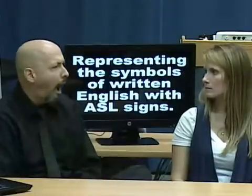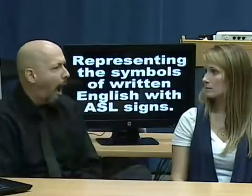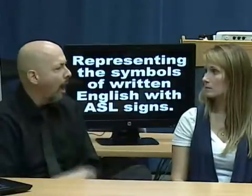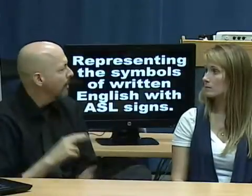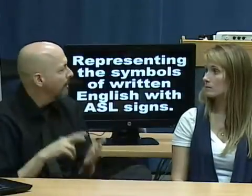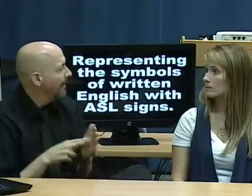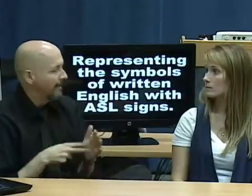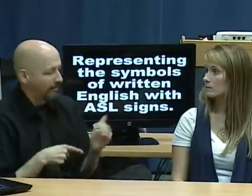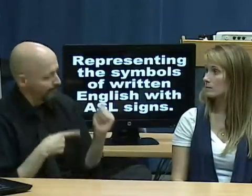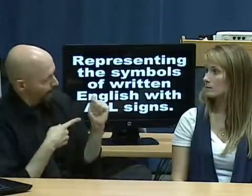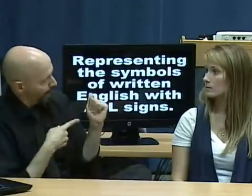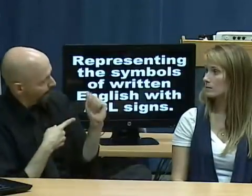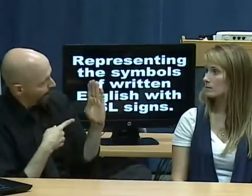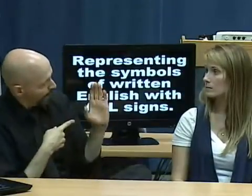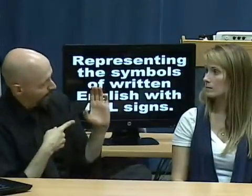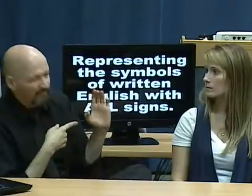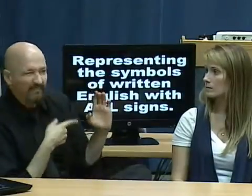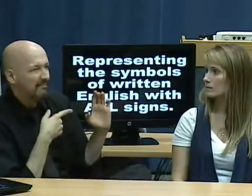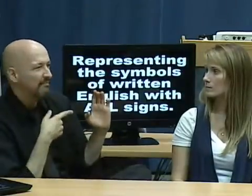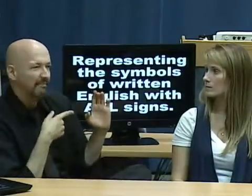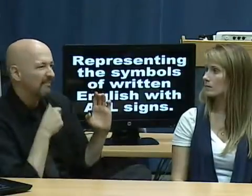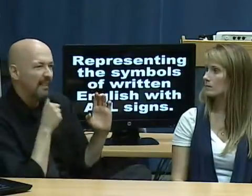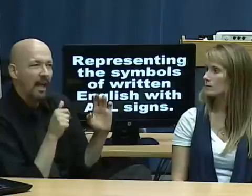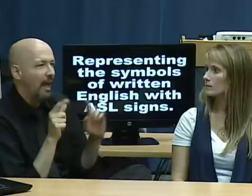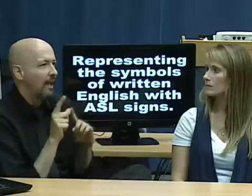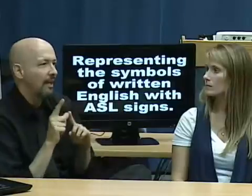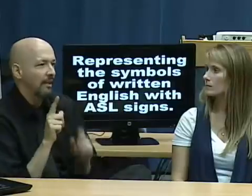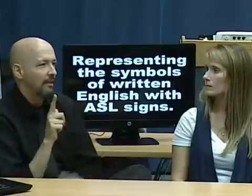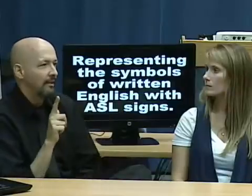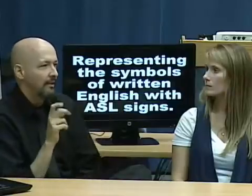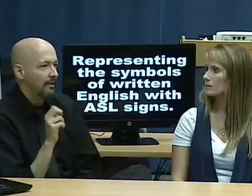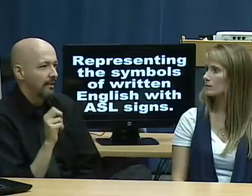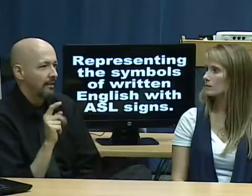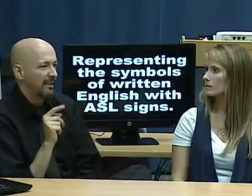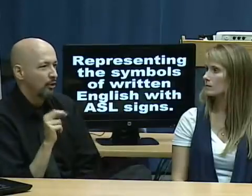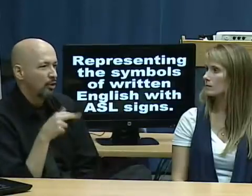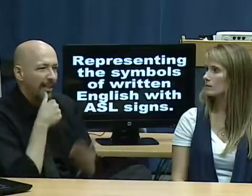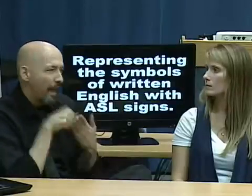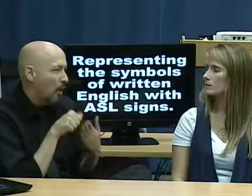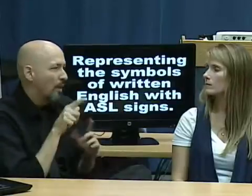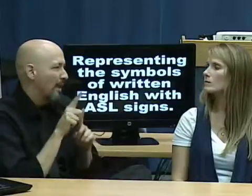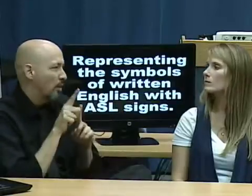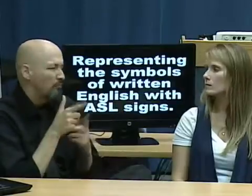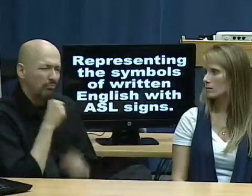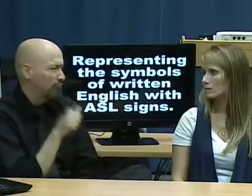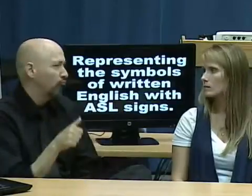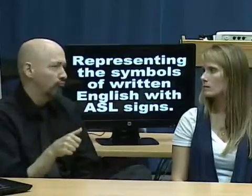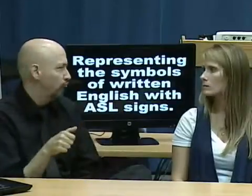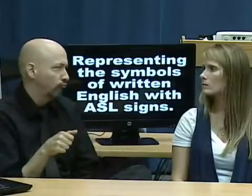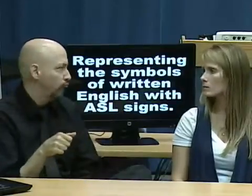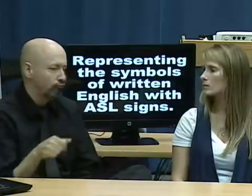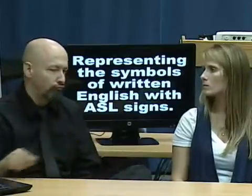Does that mean "A, B, C"? No, not letters. L-E-T-T-E-R Not letters.